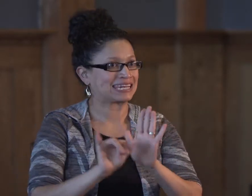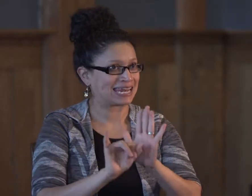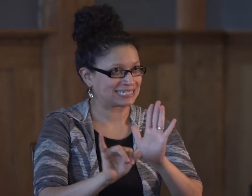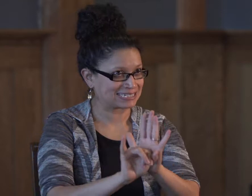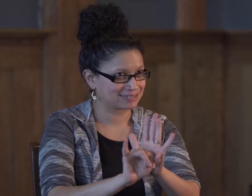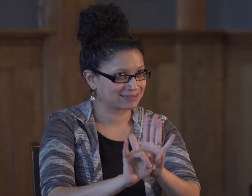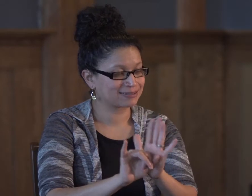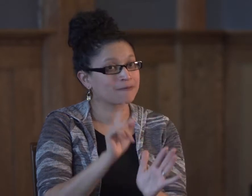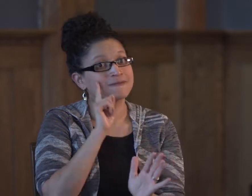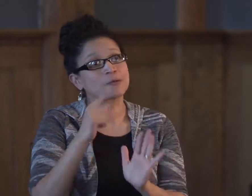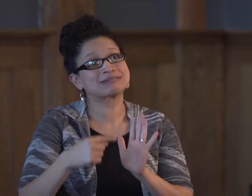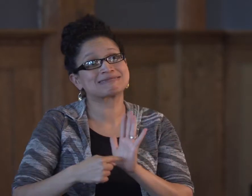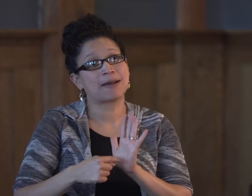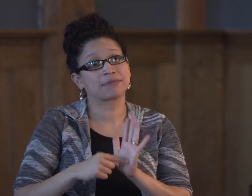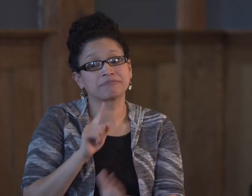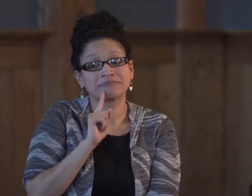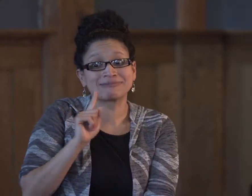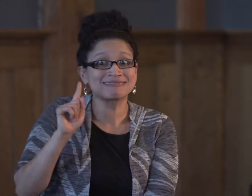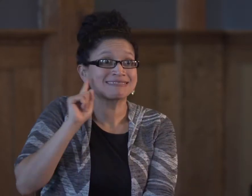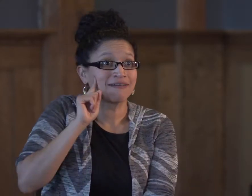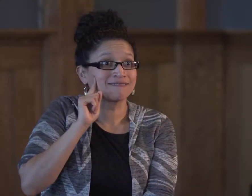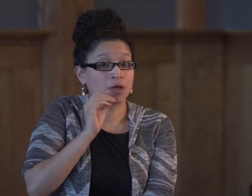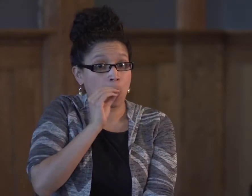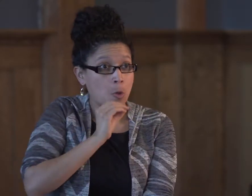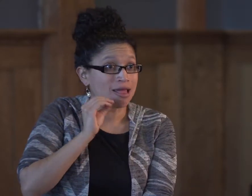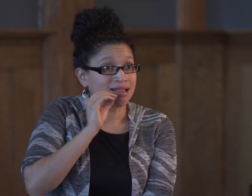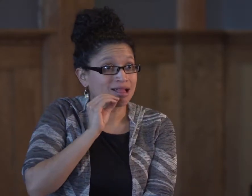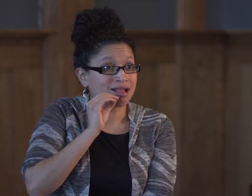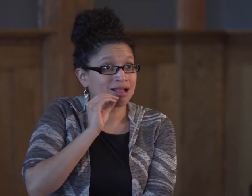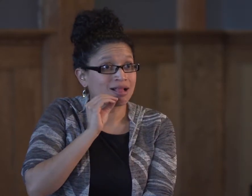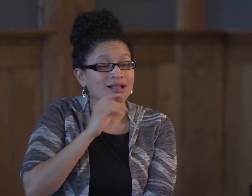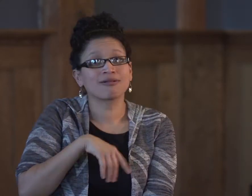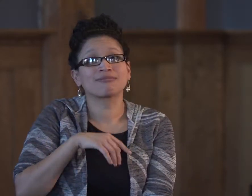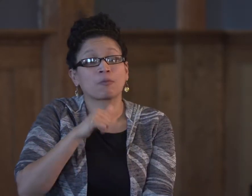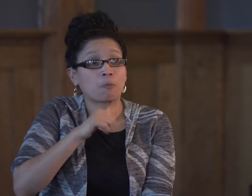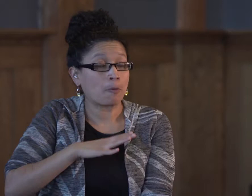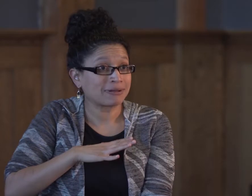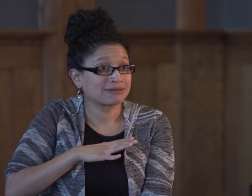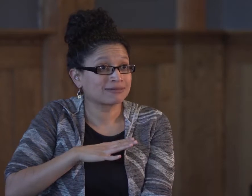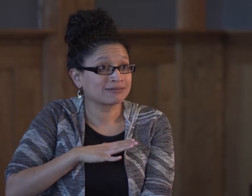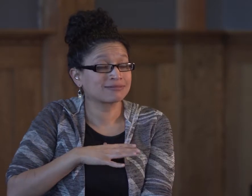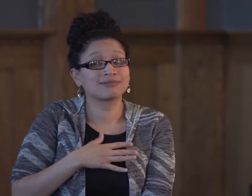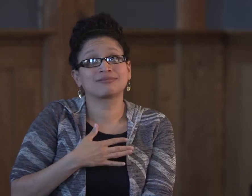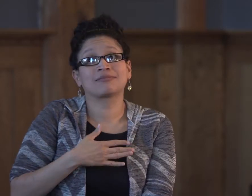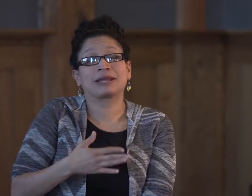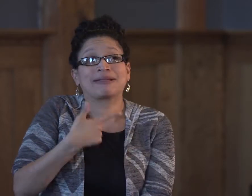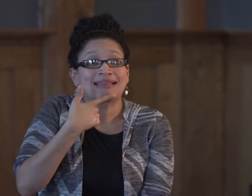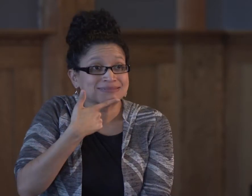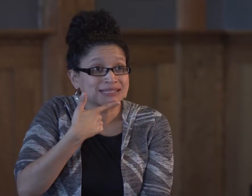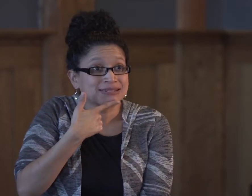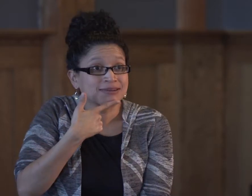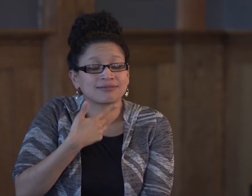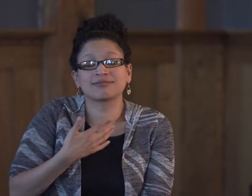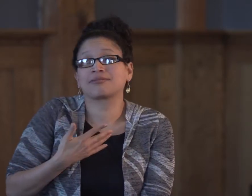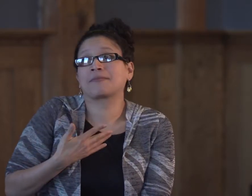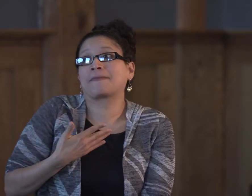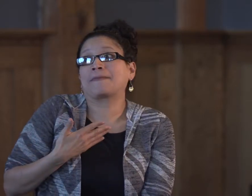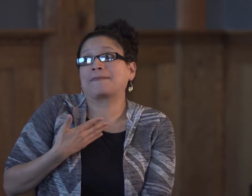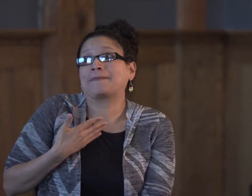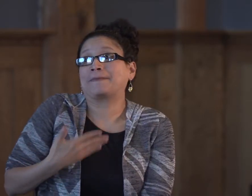various backgrounds, various identities. A Deaf individual may not use sign language,